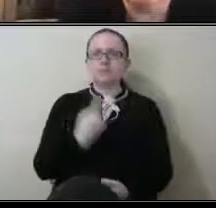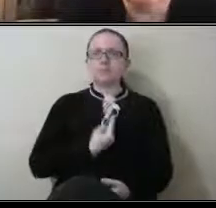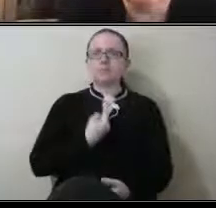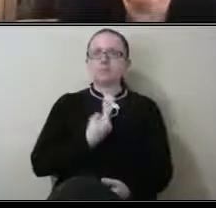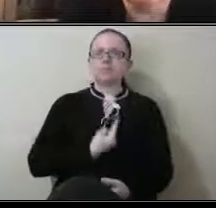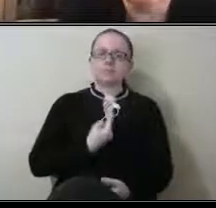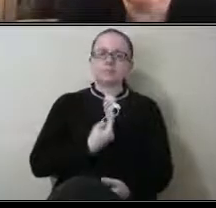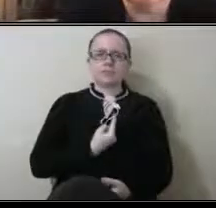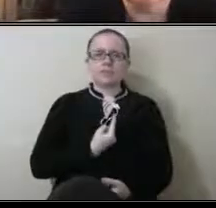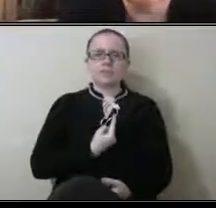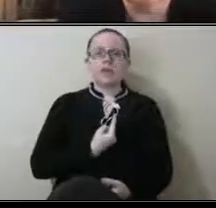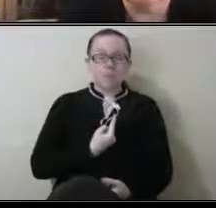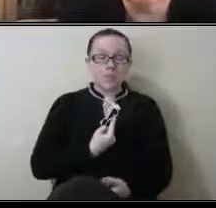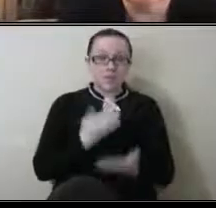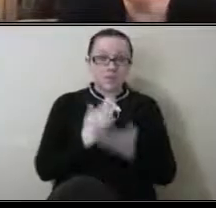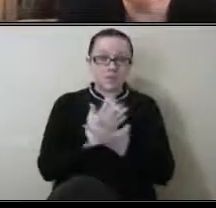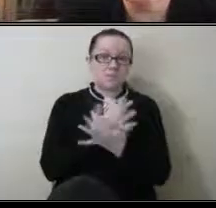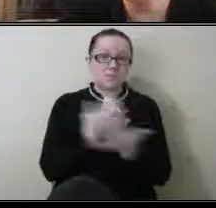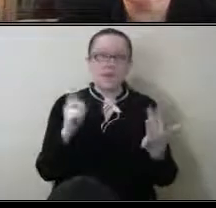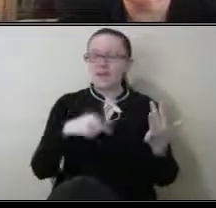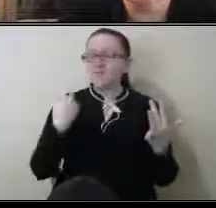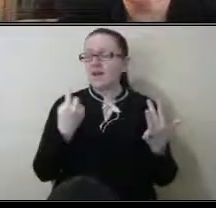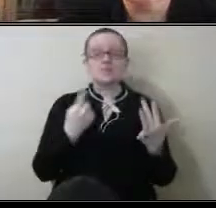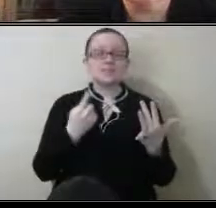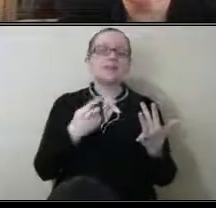a heap of it's out there and this is a wonderful way for you to connect with